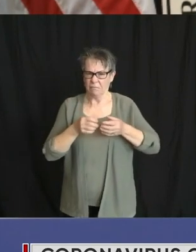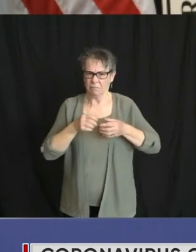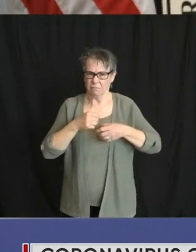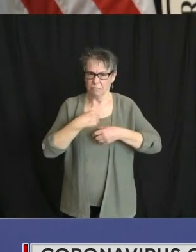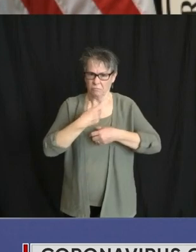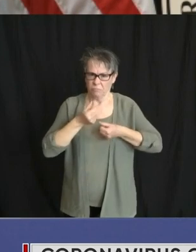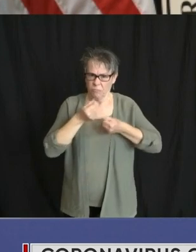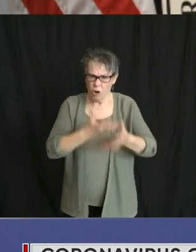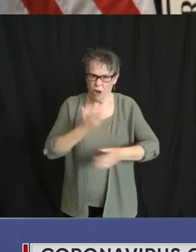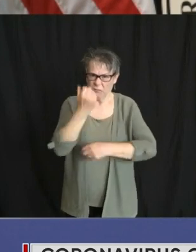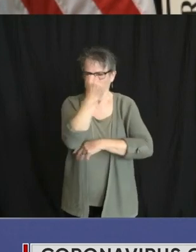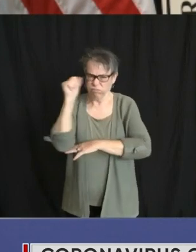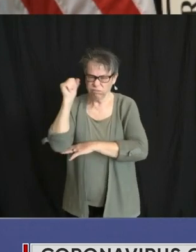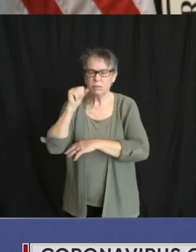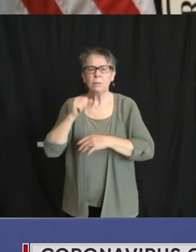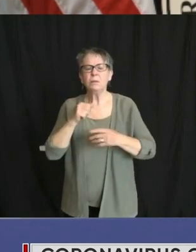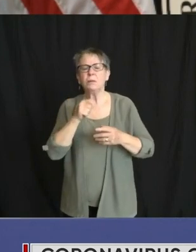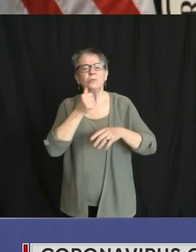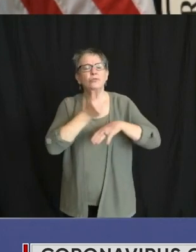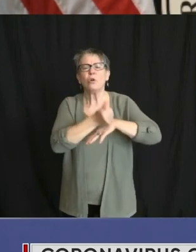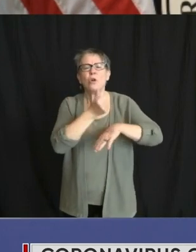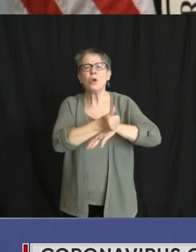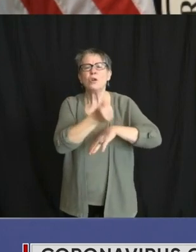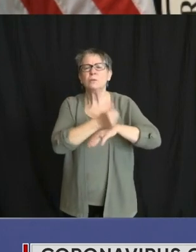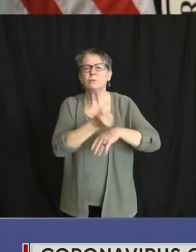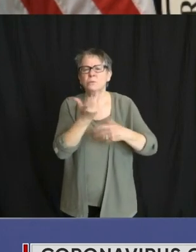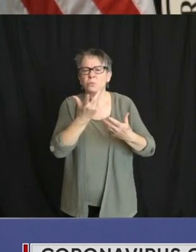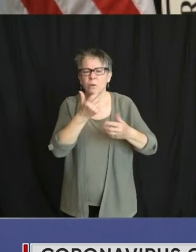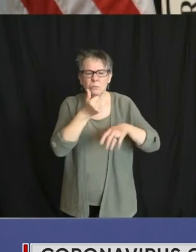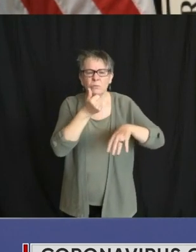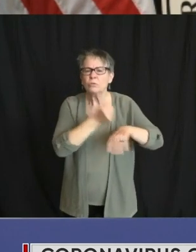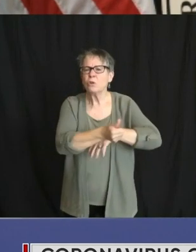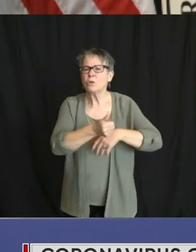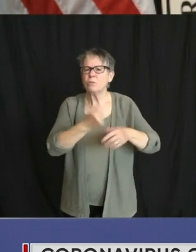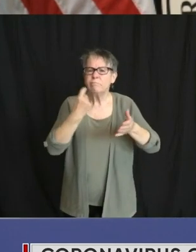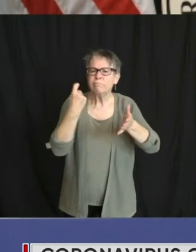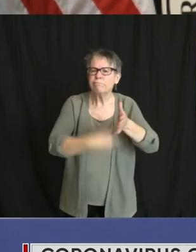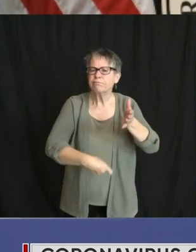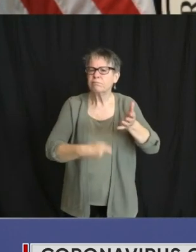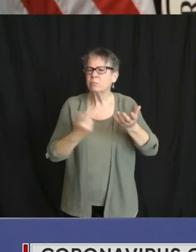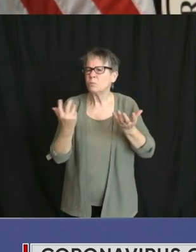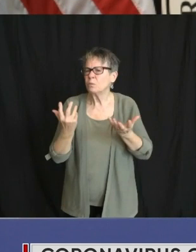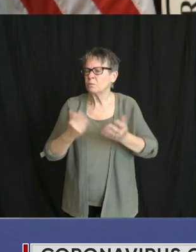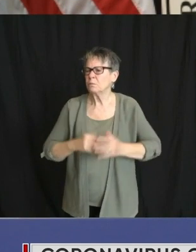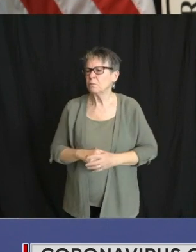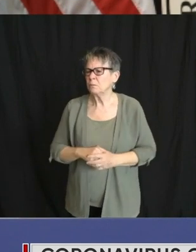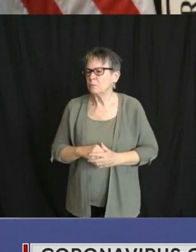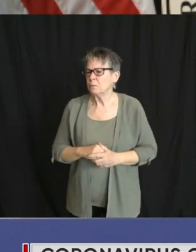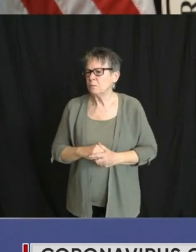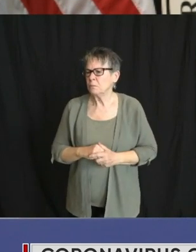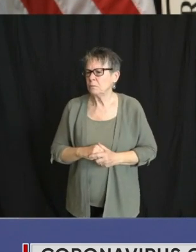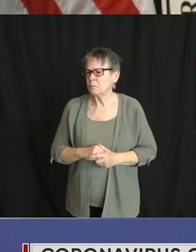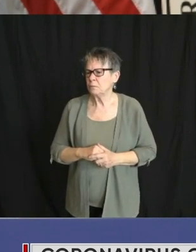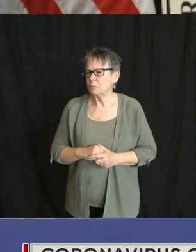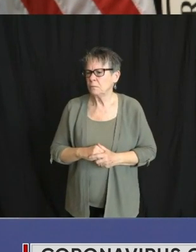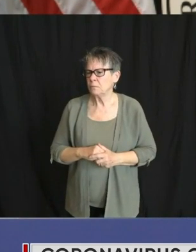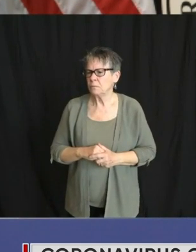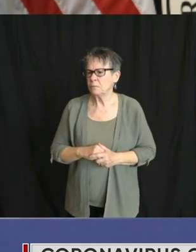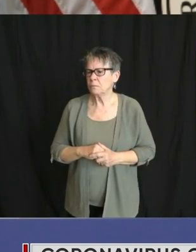PAT, I WILL START AND THEN ASK YOU TO CLEAN IT UP IF THAT IS OKAY. THE PARKS, I WOULD NOT SAY